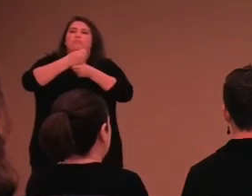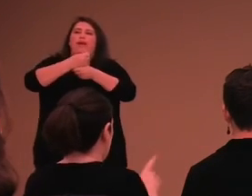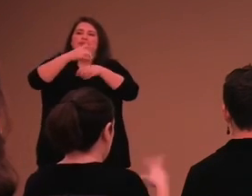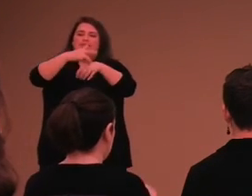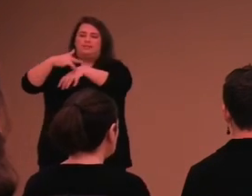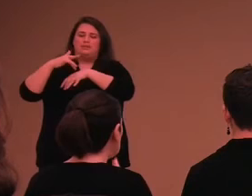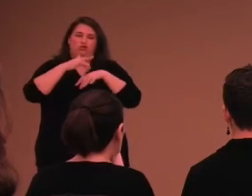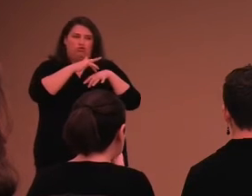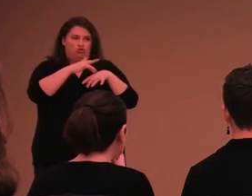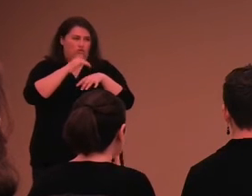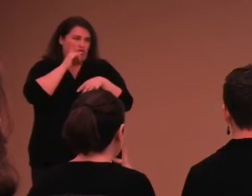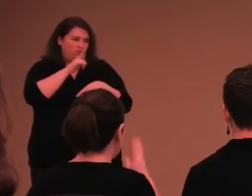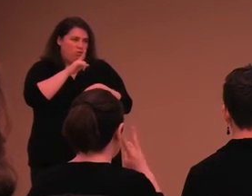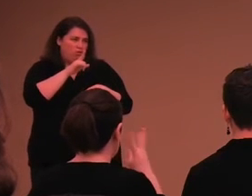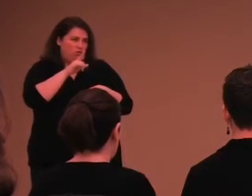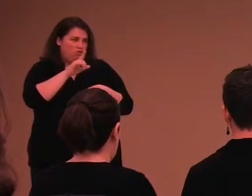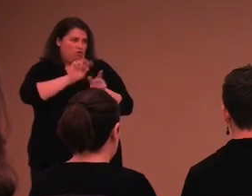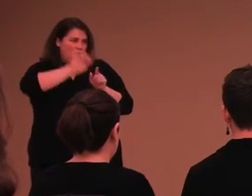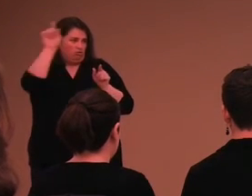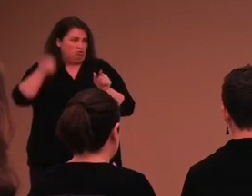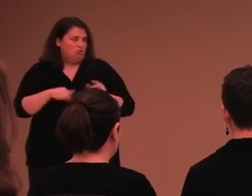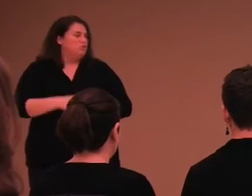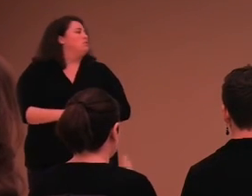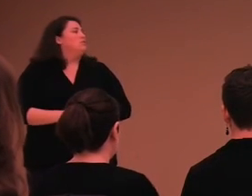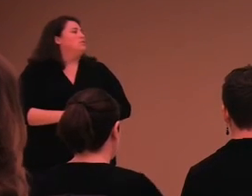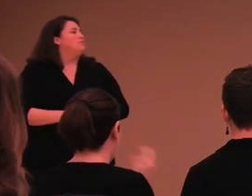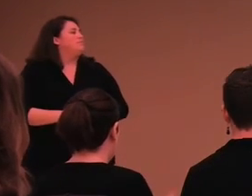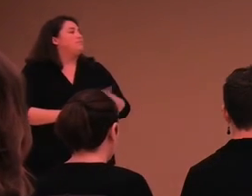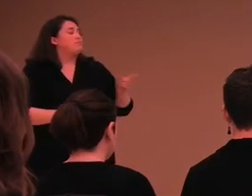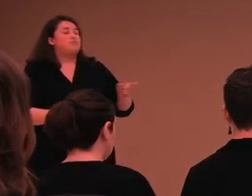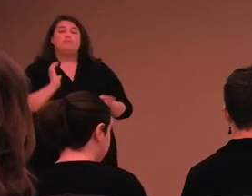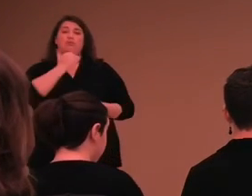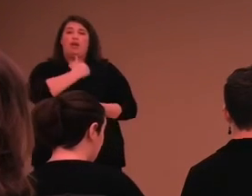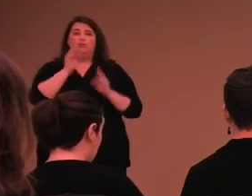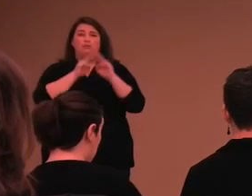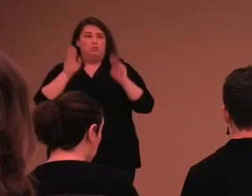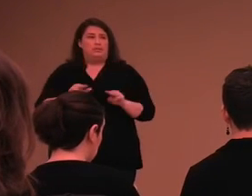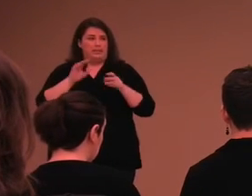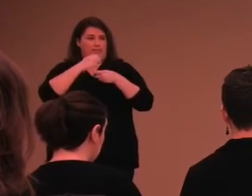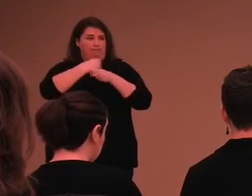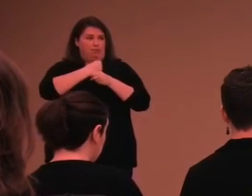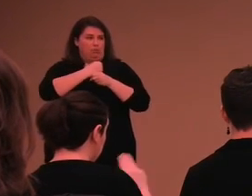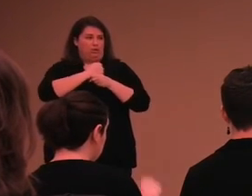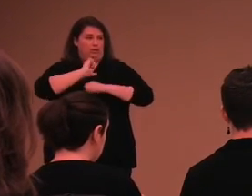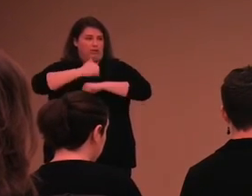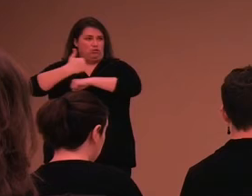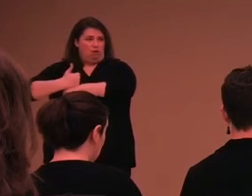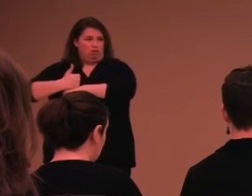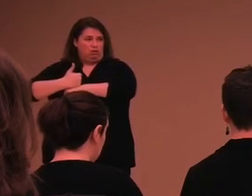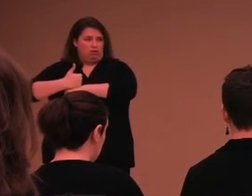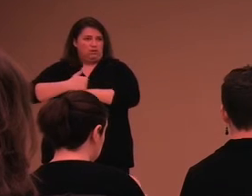Touchable x' at the Gateway Arch okay our museum fabricator and installer is specific studio in